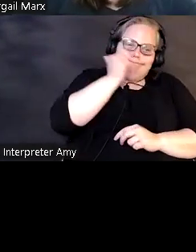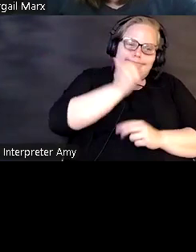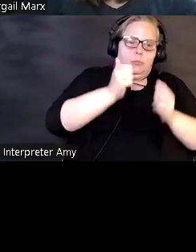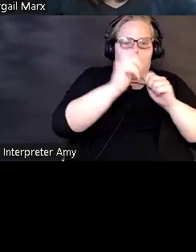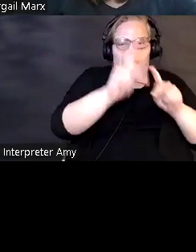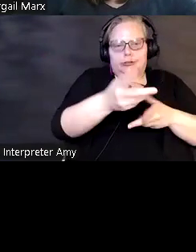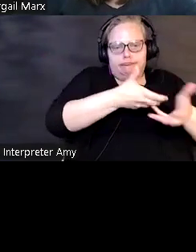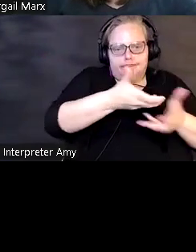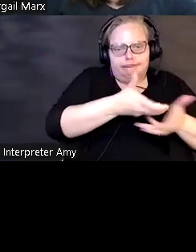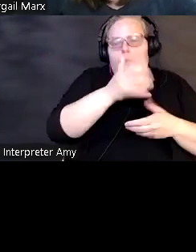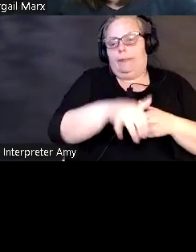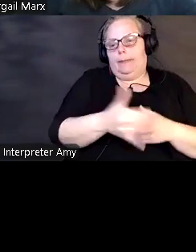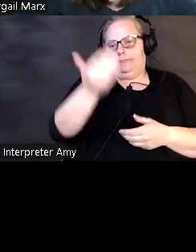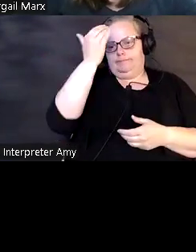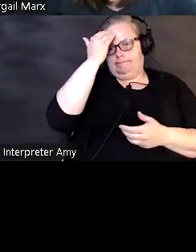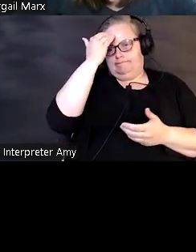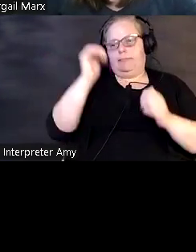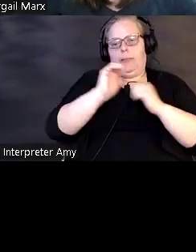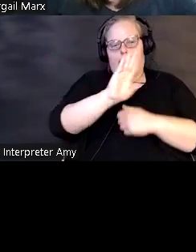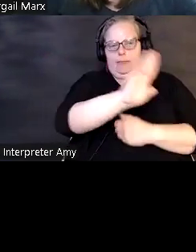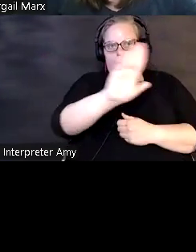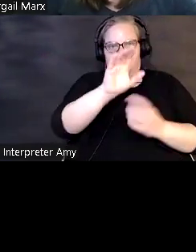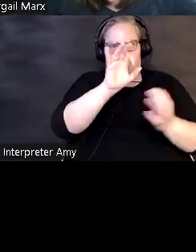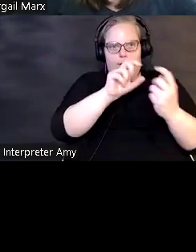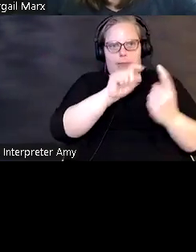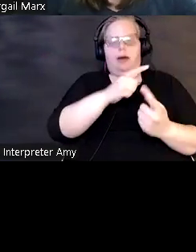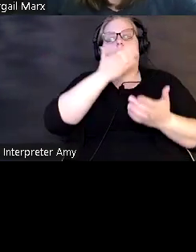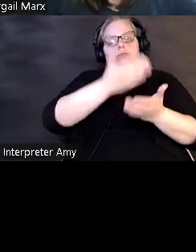equally important in determining a system that's going to work well for the person.